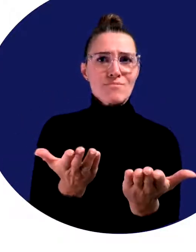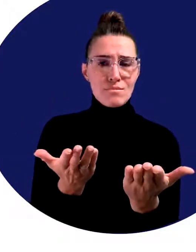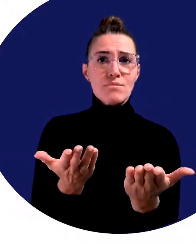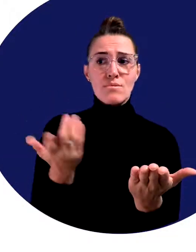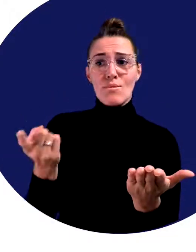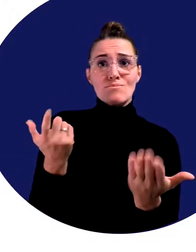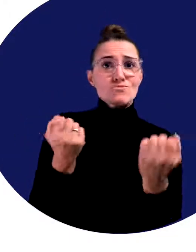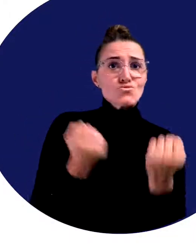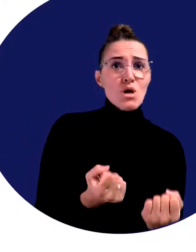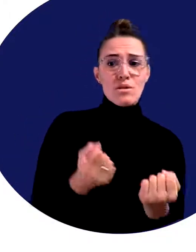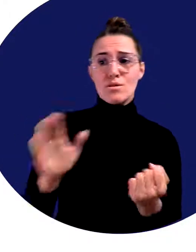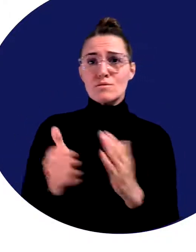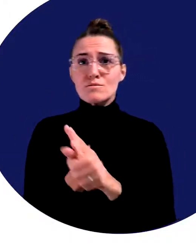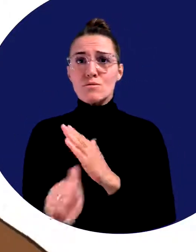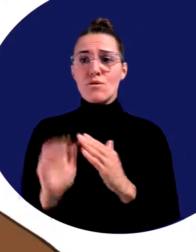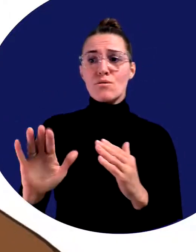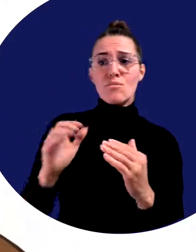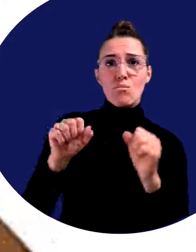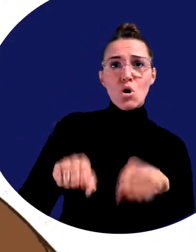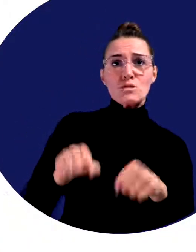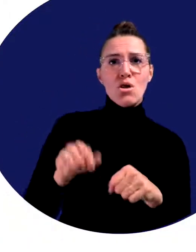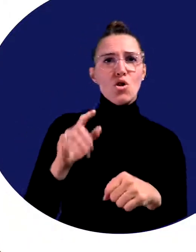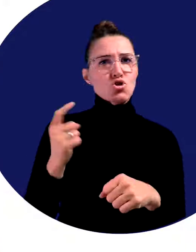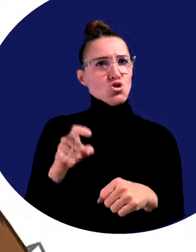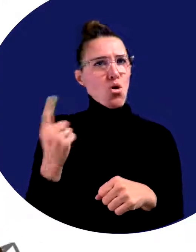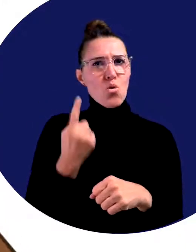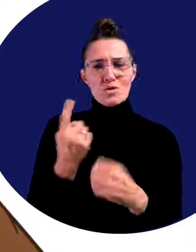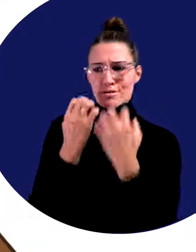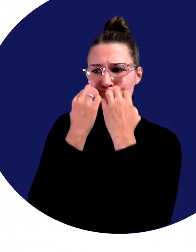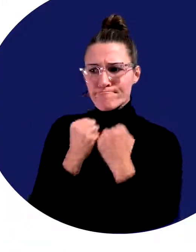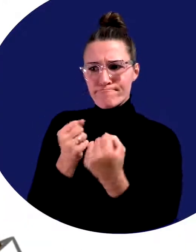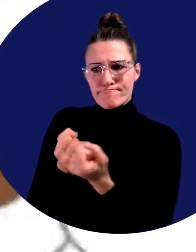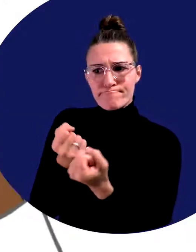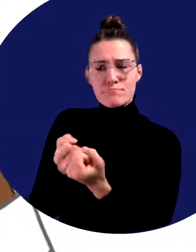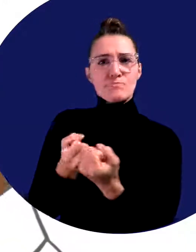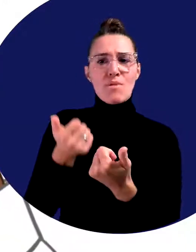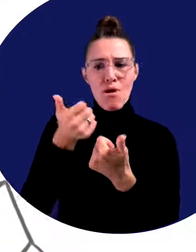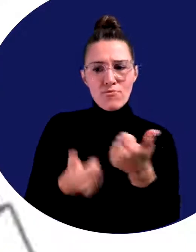Their strengths, skills, and potential should be nurtured at every stage of their employment journey.